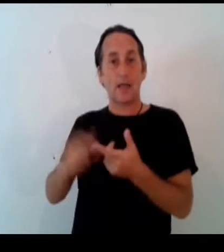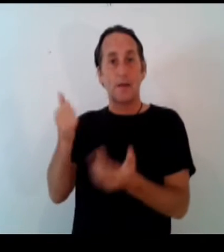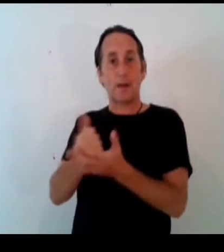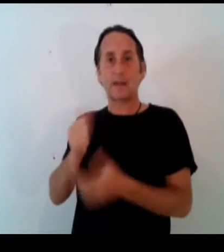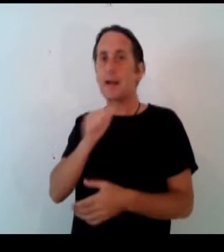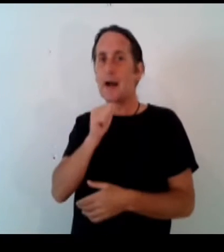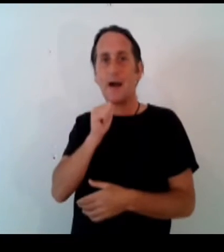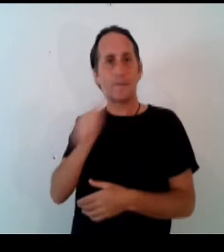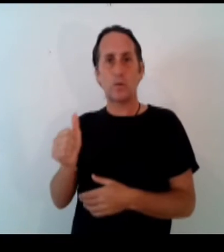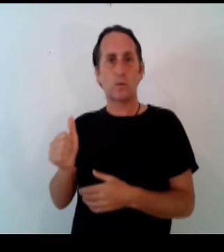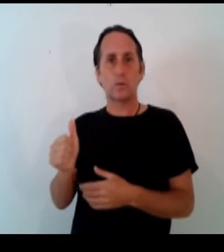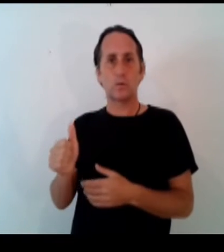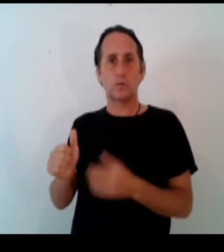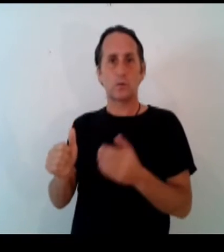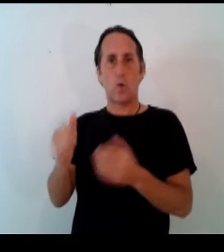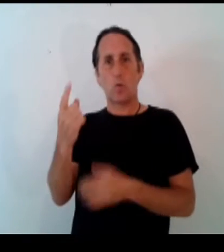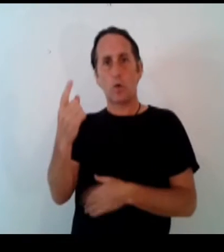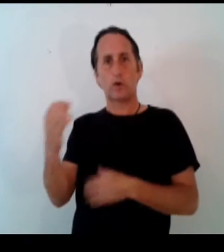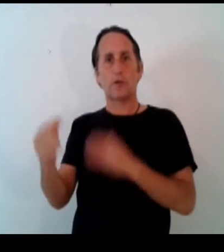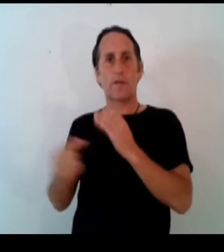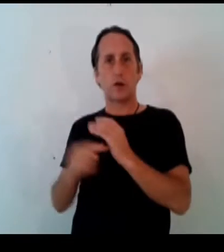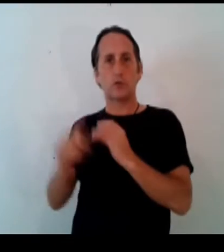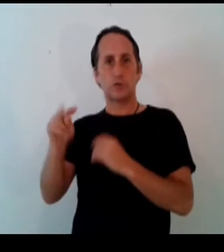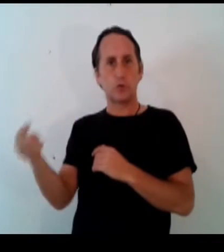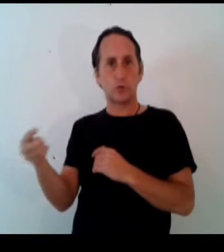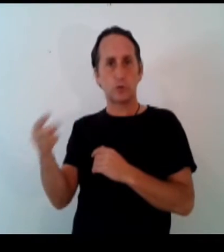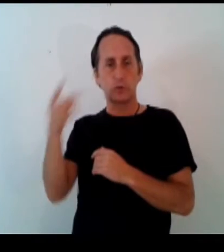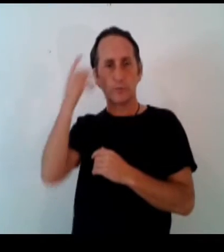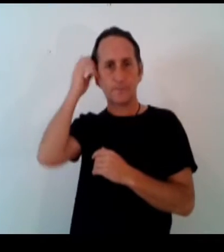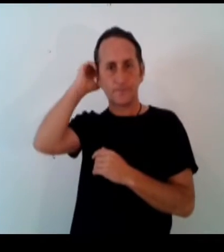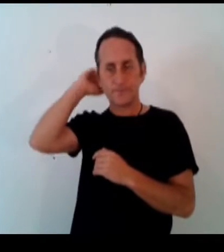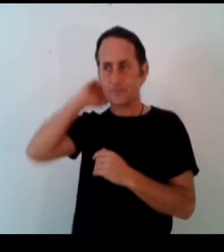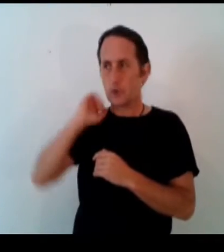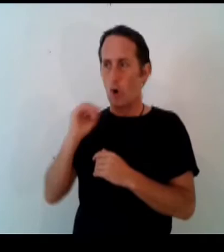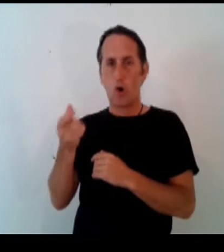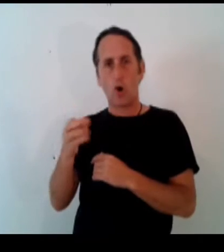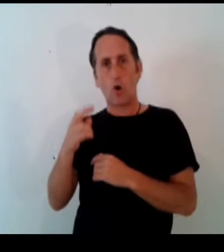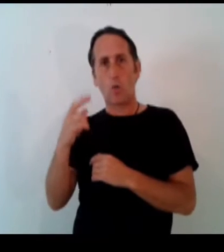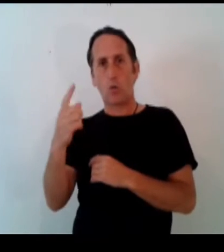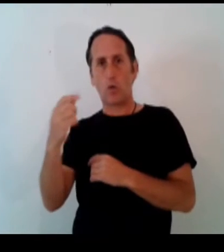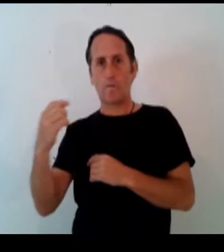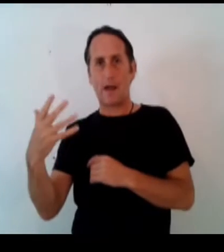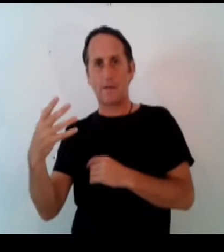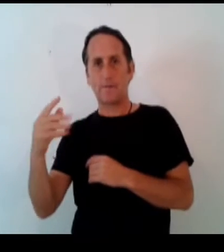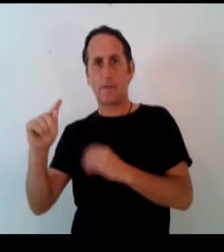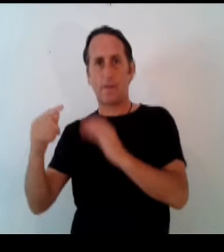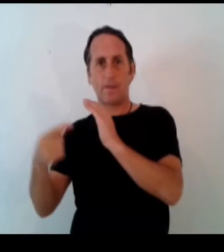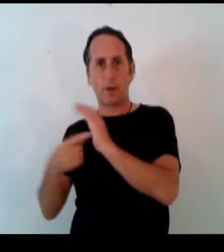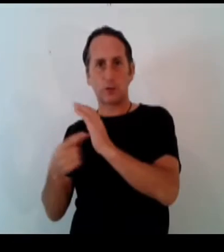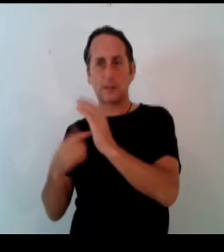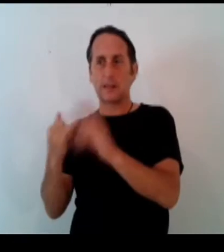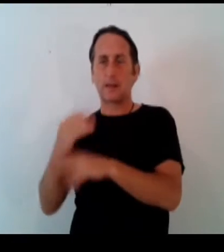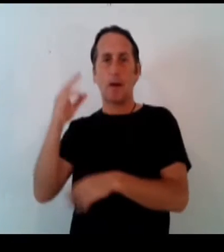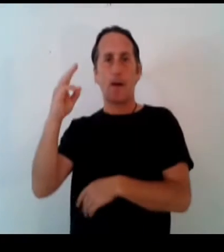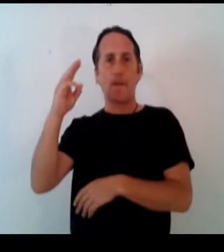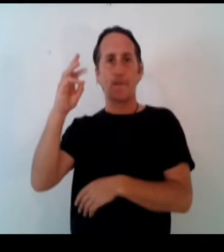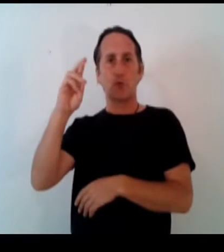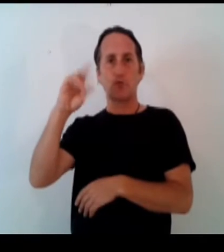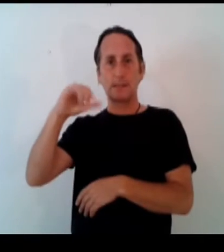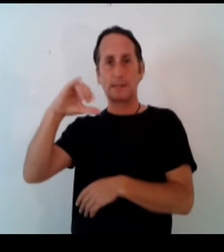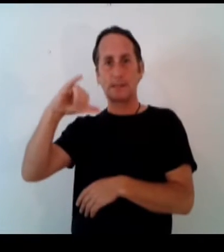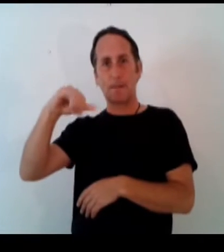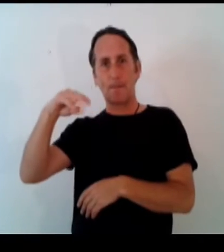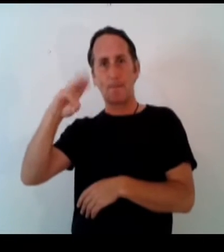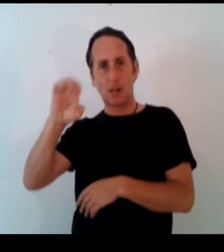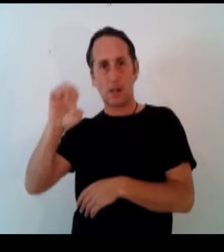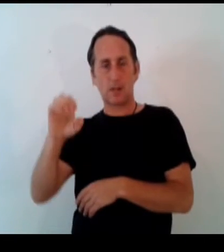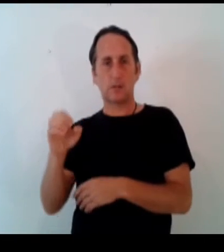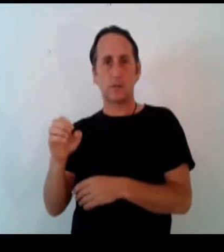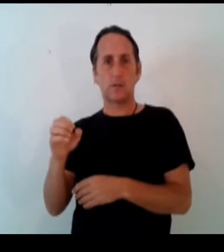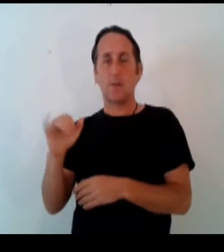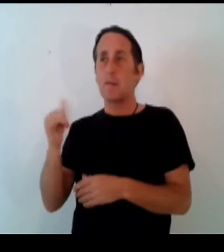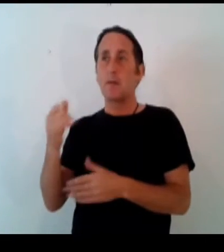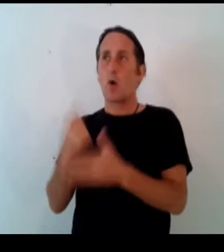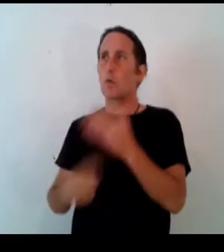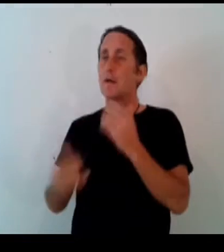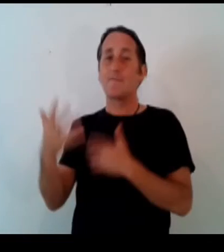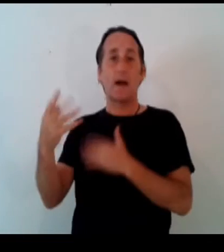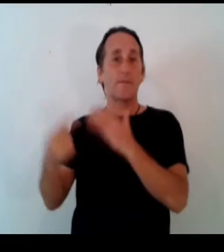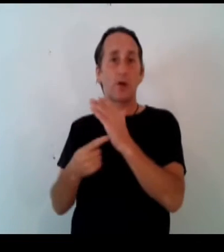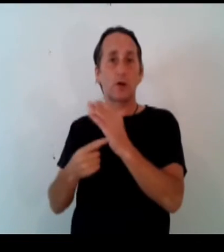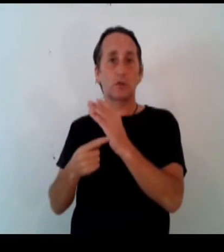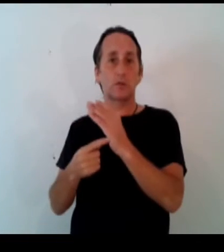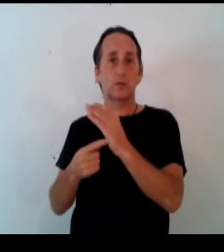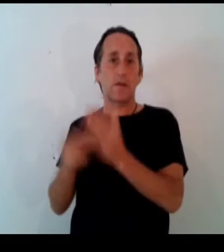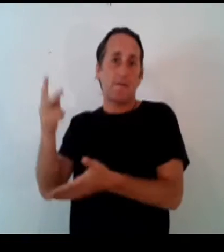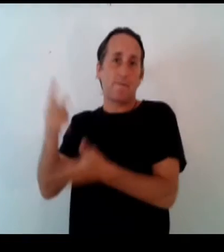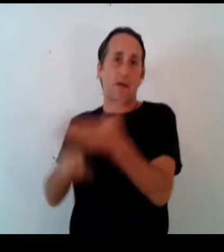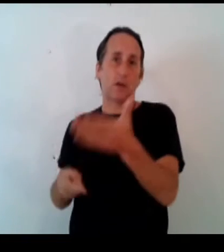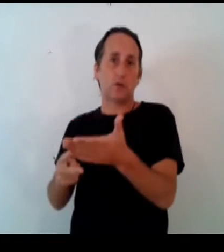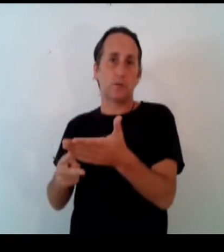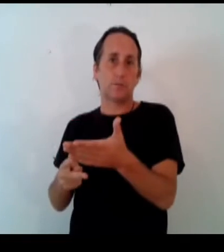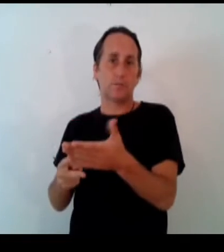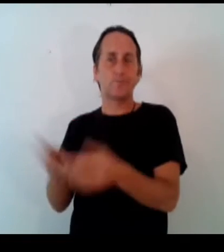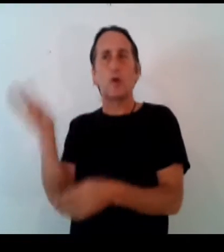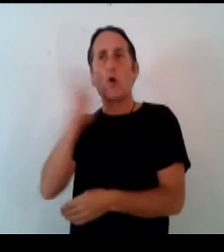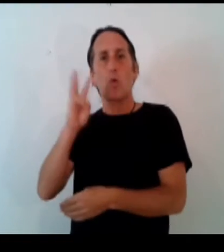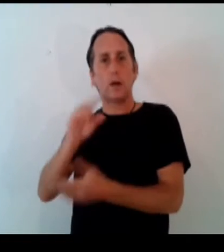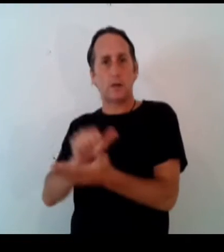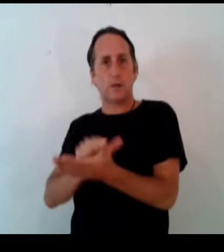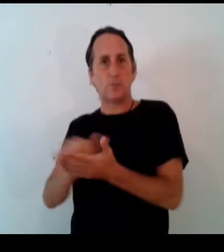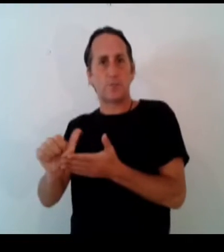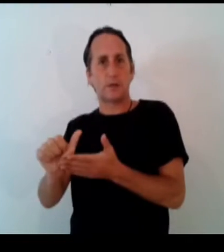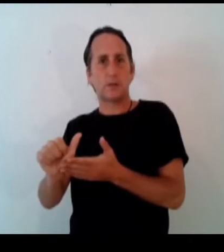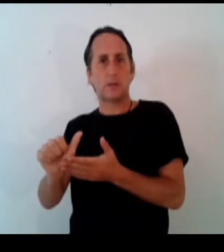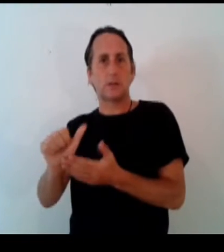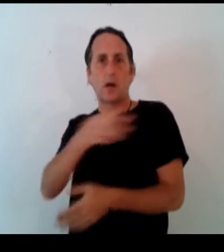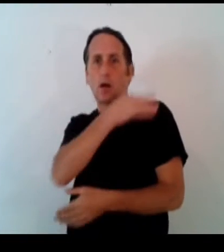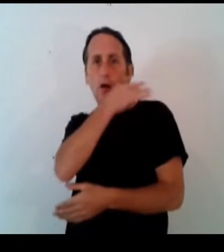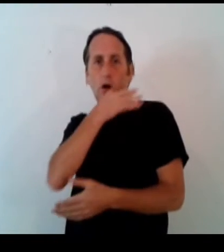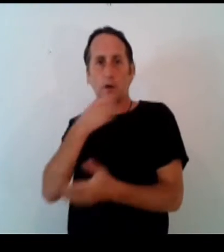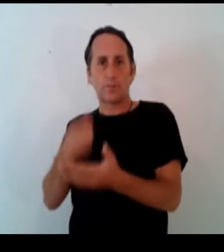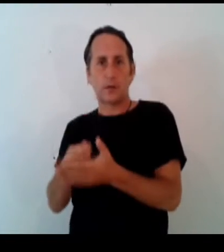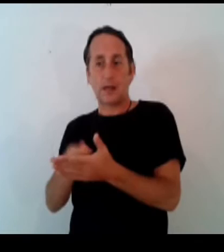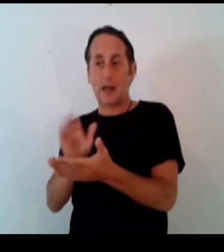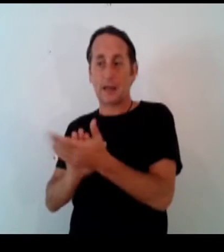Now the bank hasn't got the €105,000 in principle, the bank perhaps only has €5,000 in principle that it is willing to print the counterfeit money against